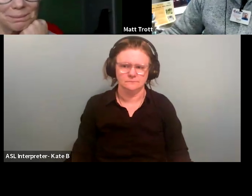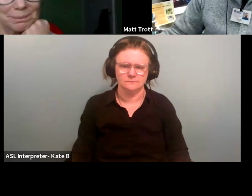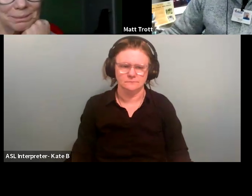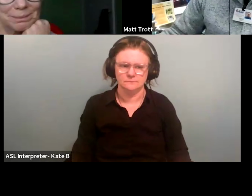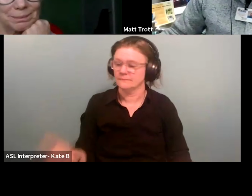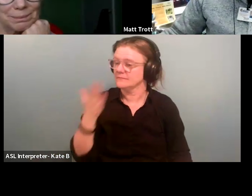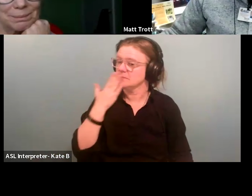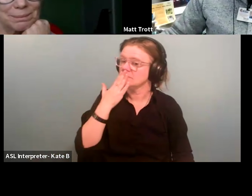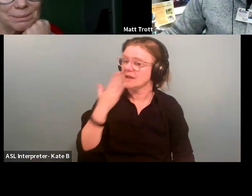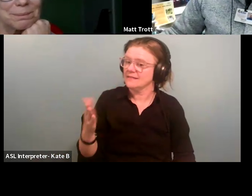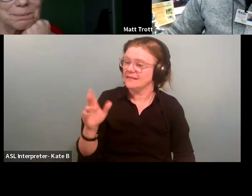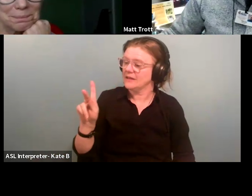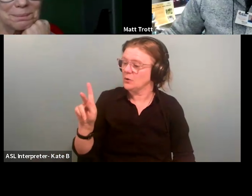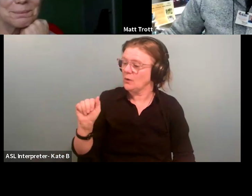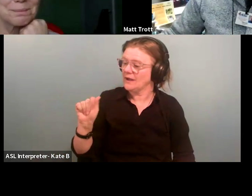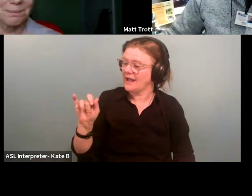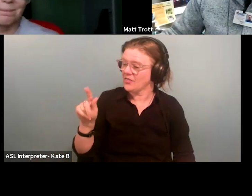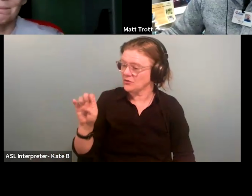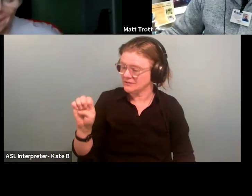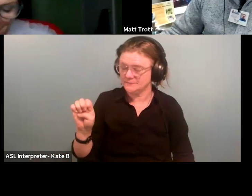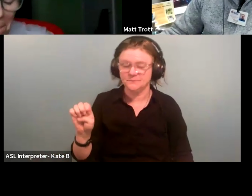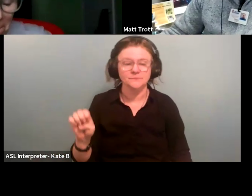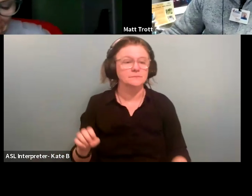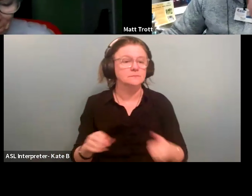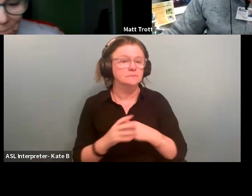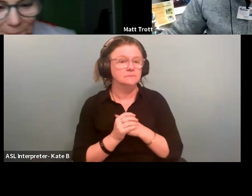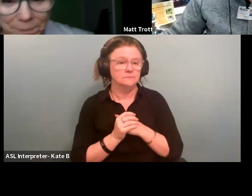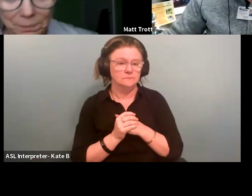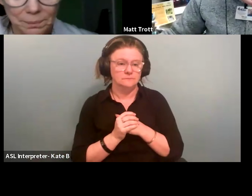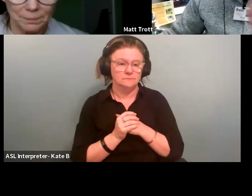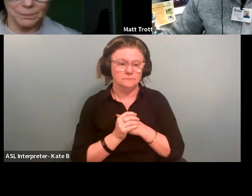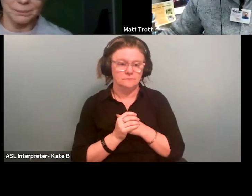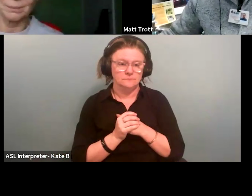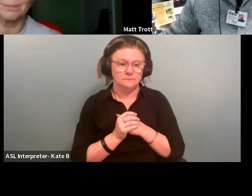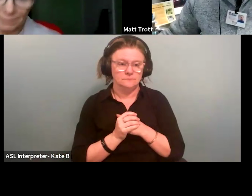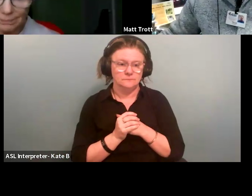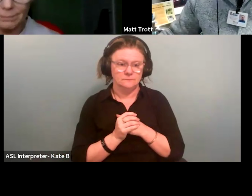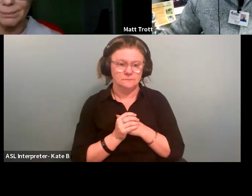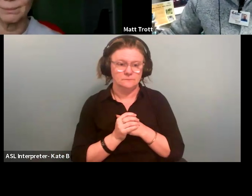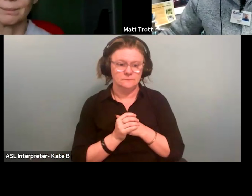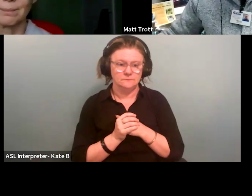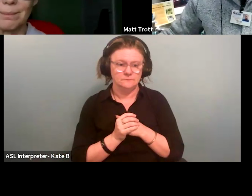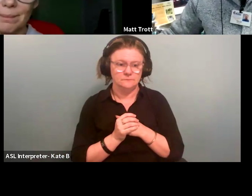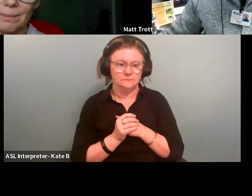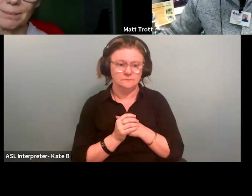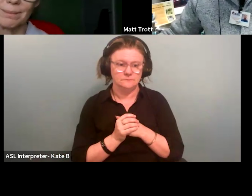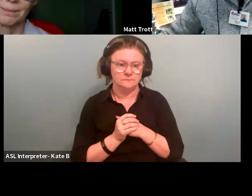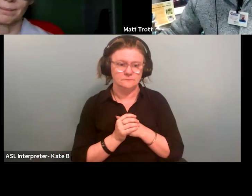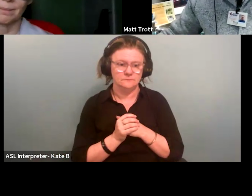Thank you very much, Katherine. Hopefully you can hear me. As Katherine said, I'm sharing my screen